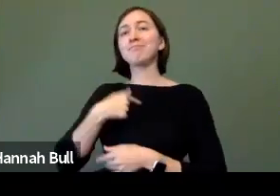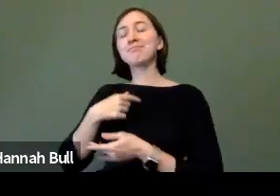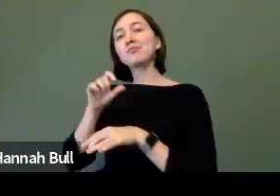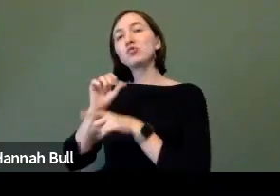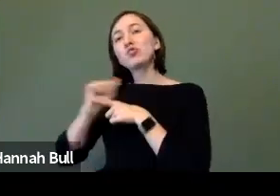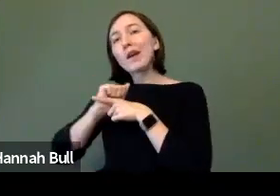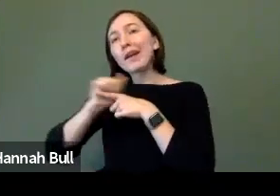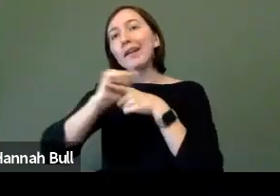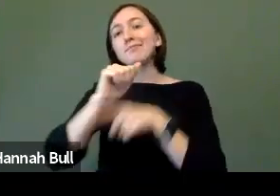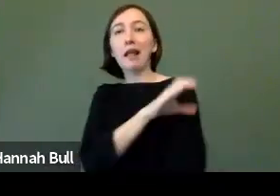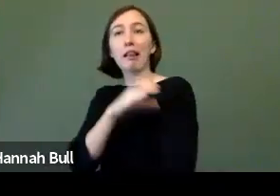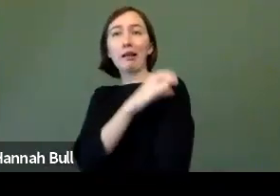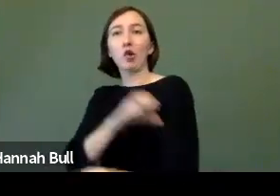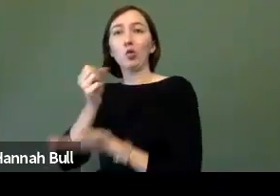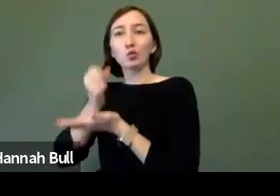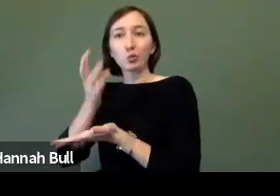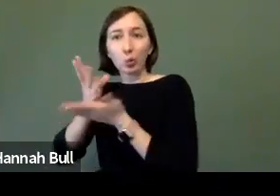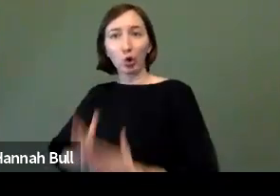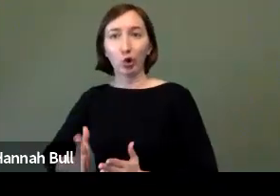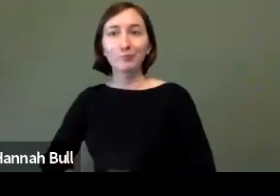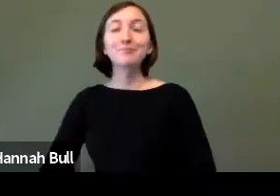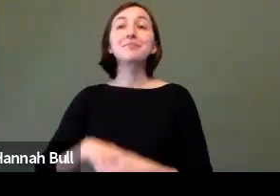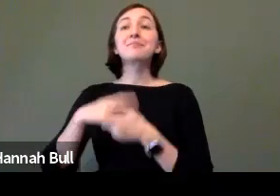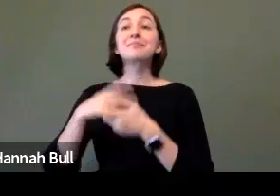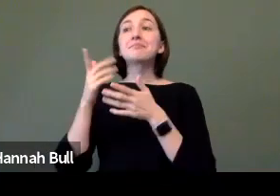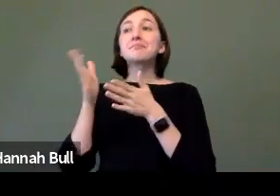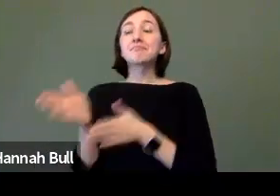clinical social worker. I'm the social work coordinator